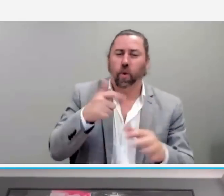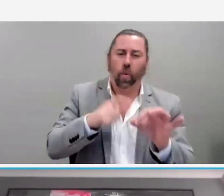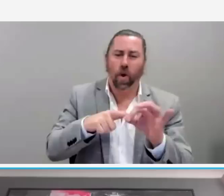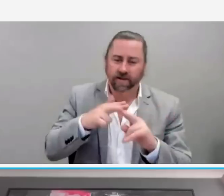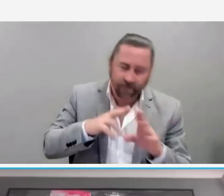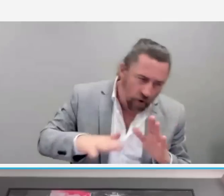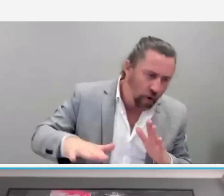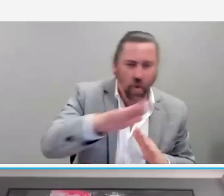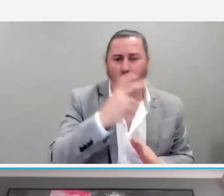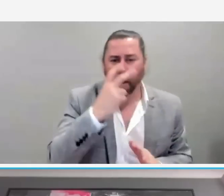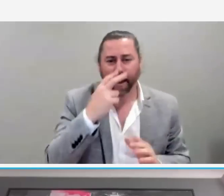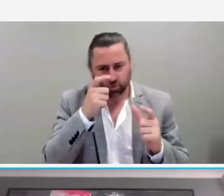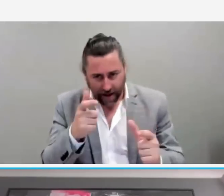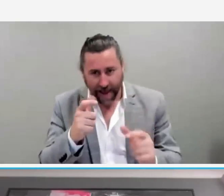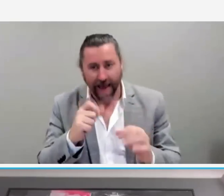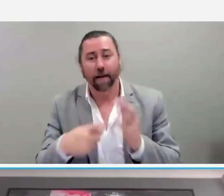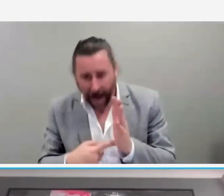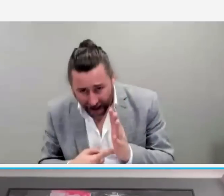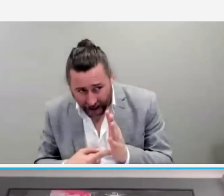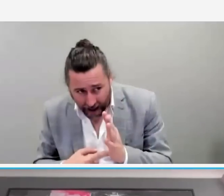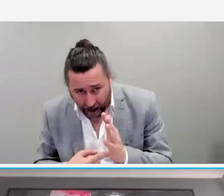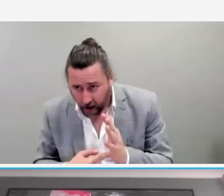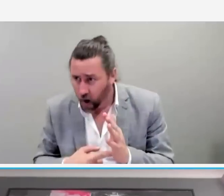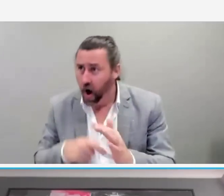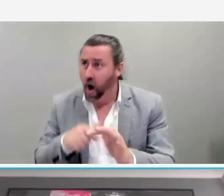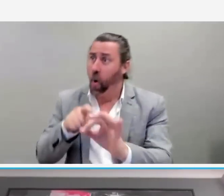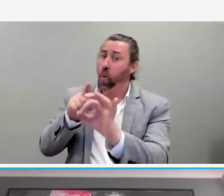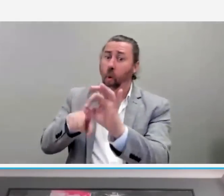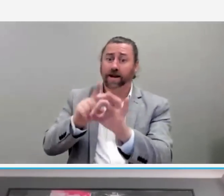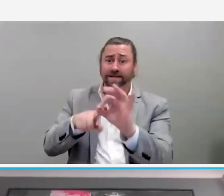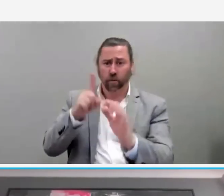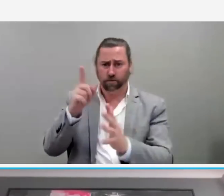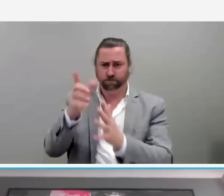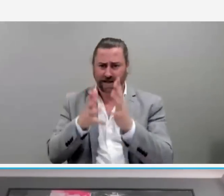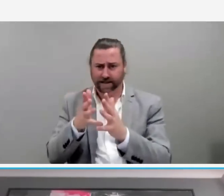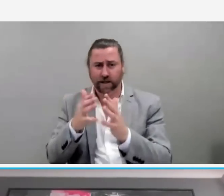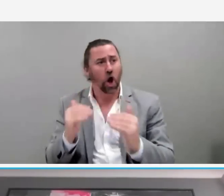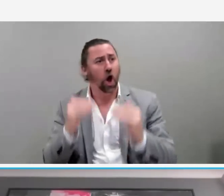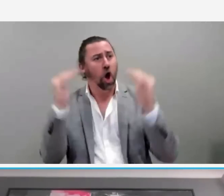they don't define quality or high quality aged care. They lack detail and objective measurements.